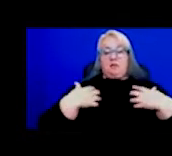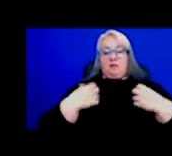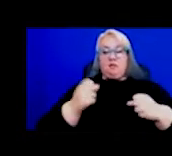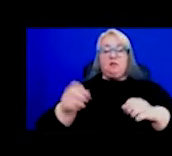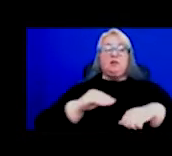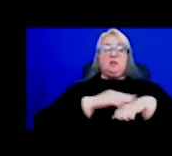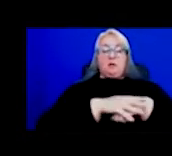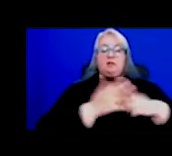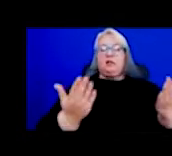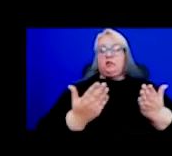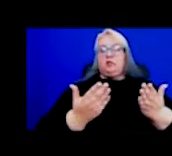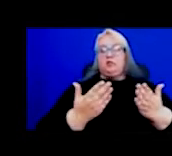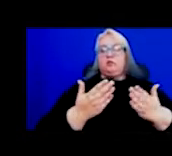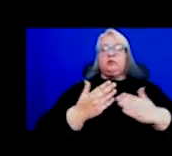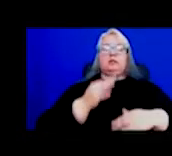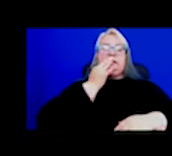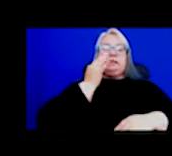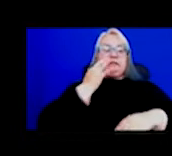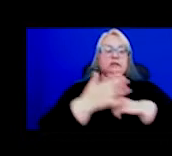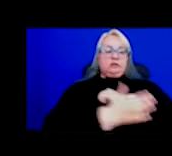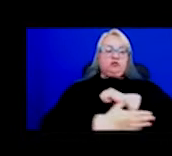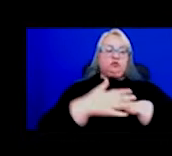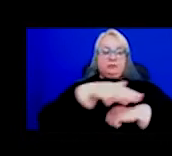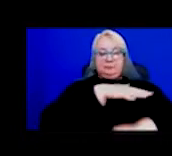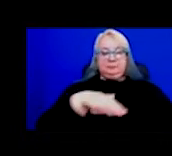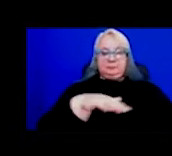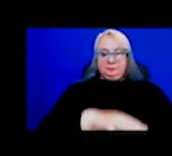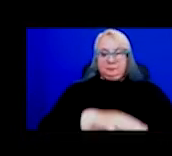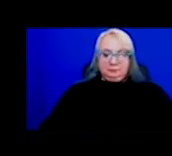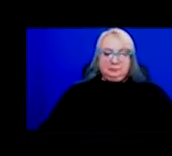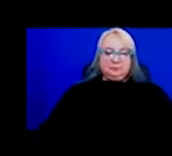So just our learning objectives we'll explain the different roles of Public Health and medicine as